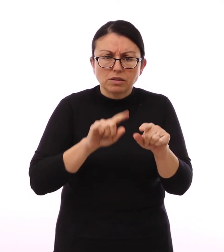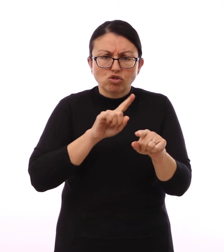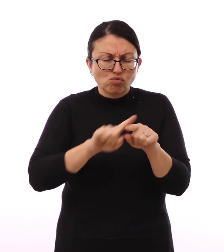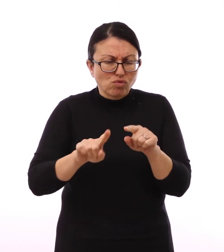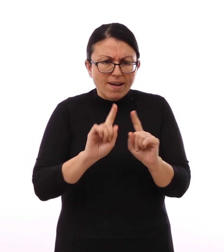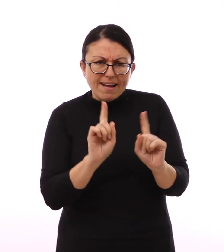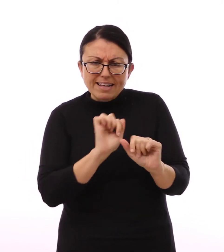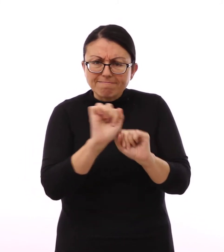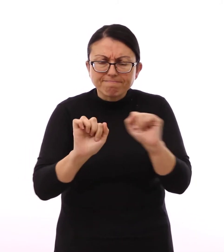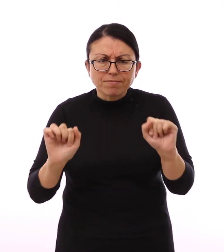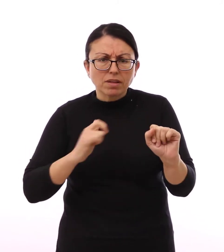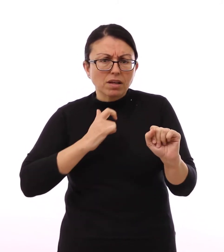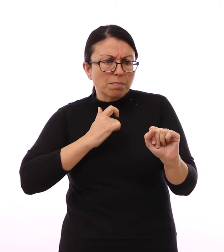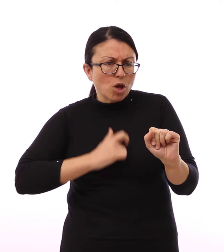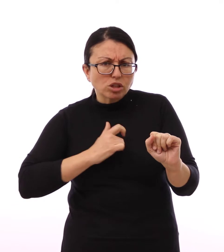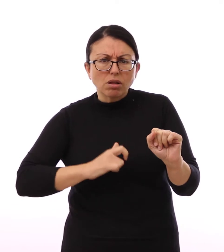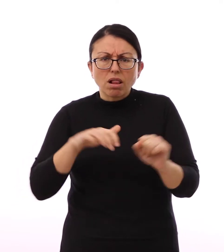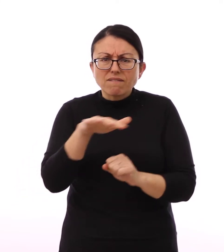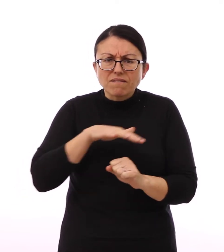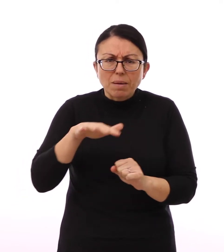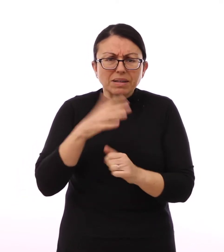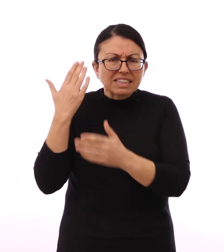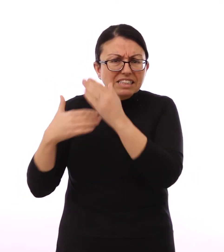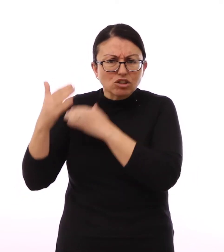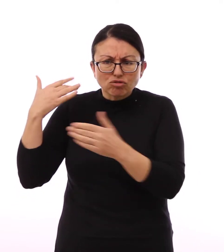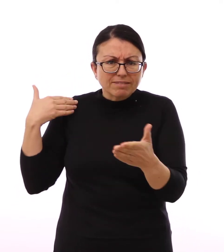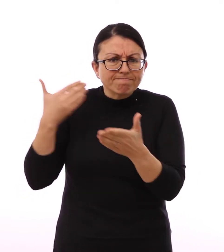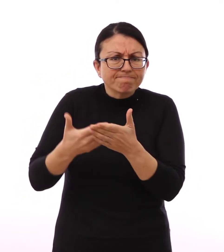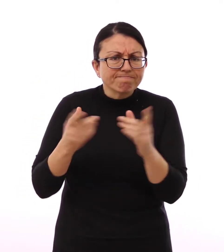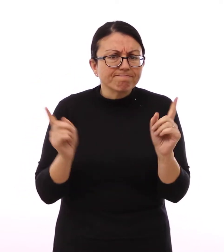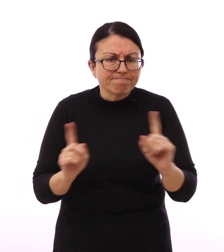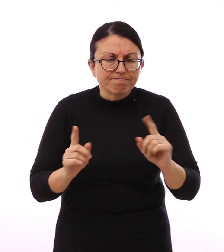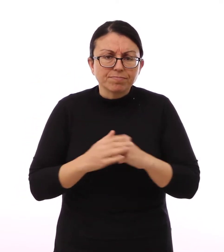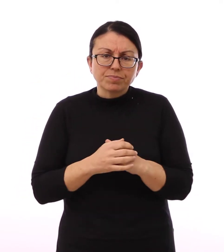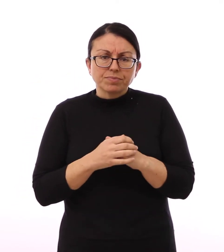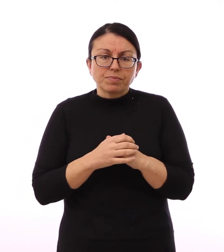to re-locate it in personal and family histories.